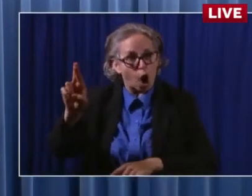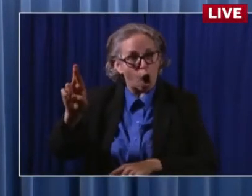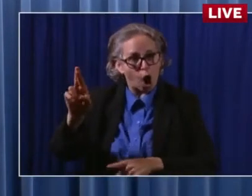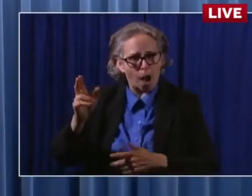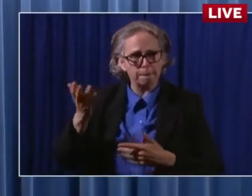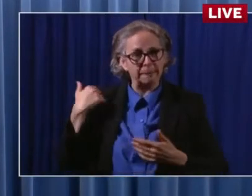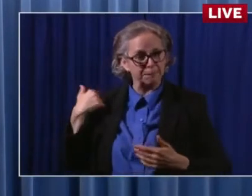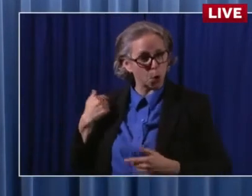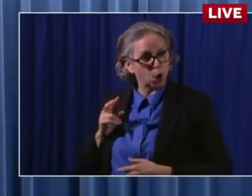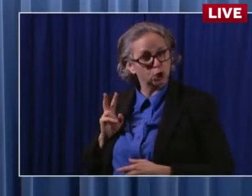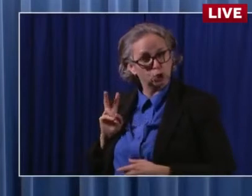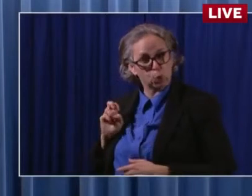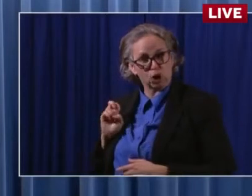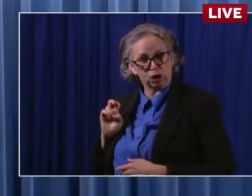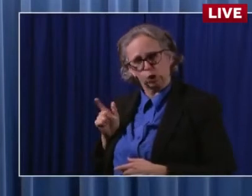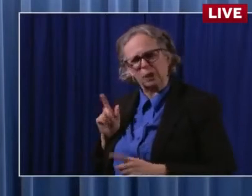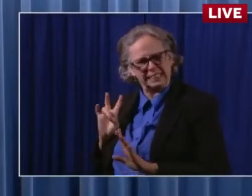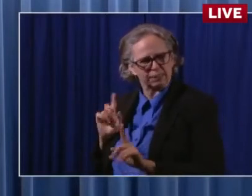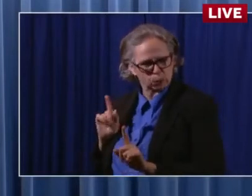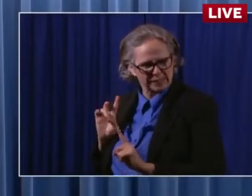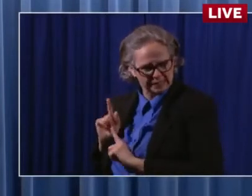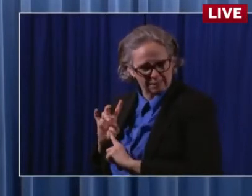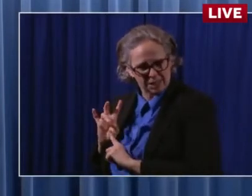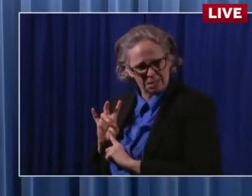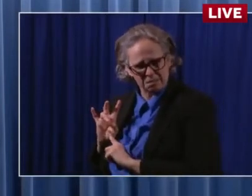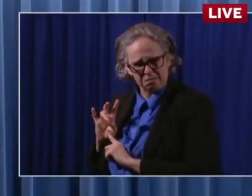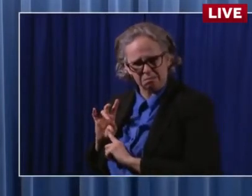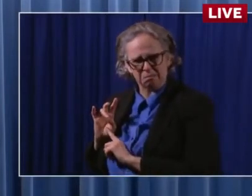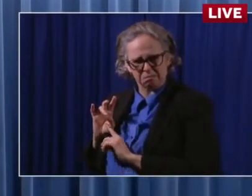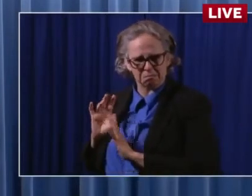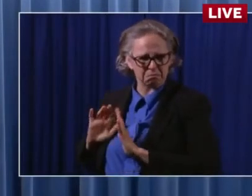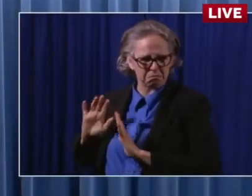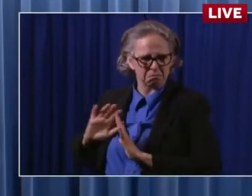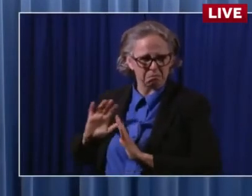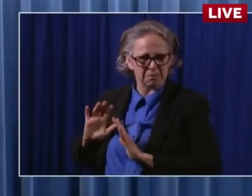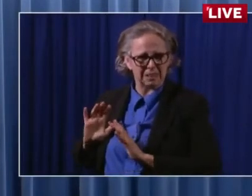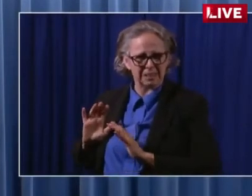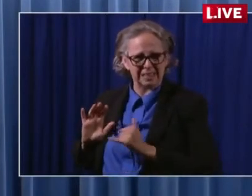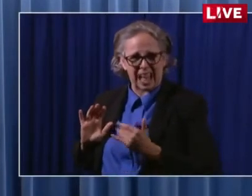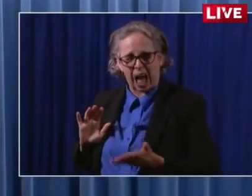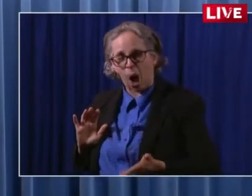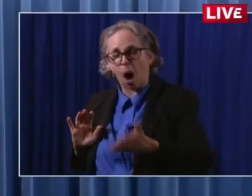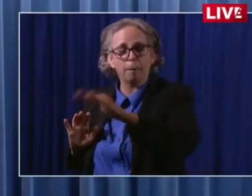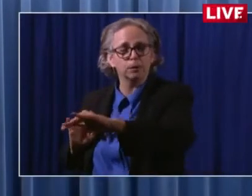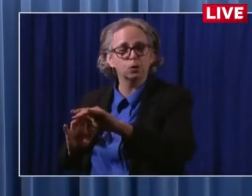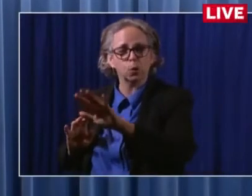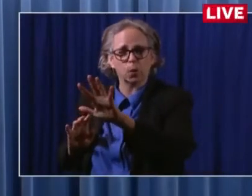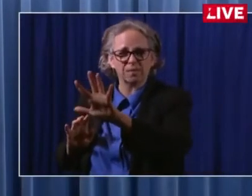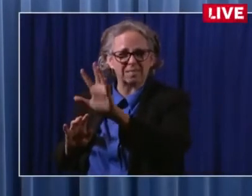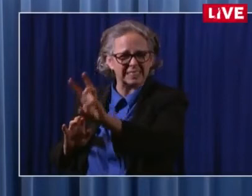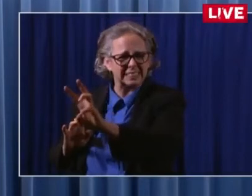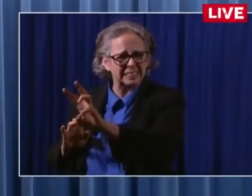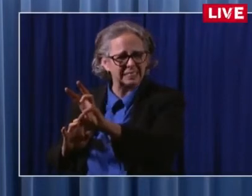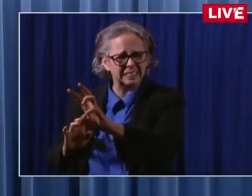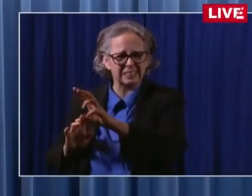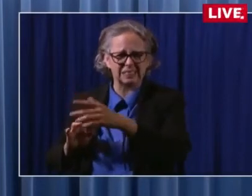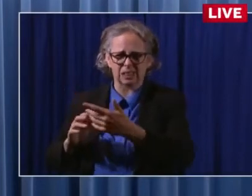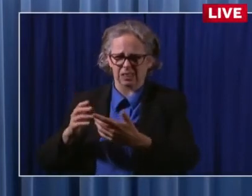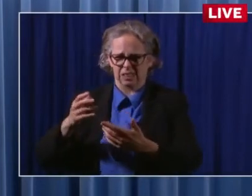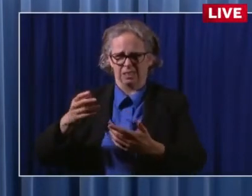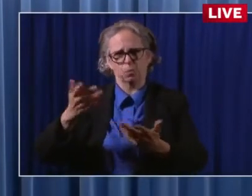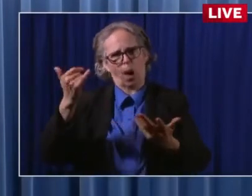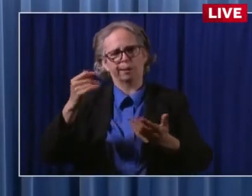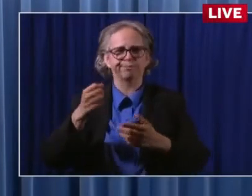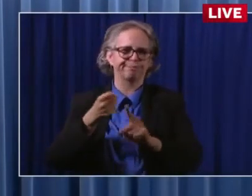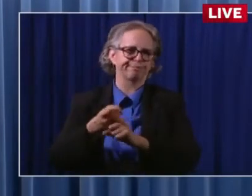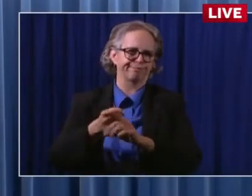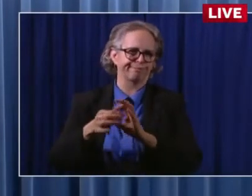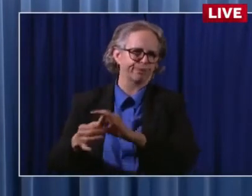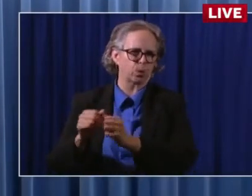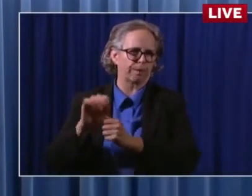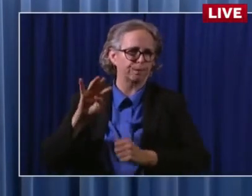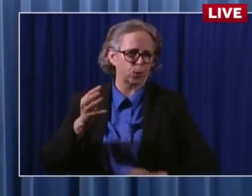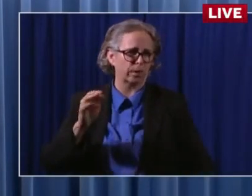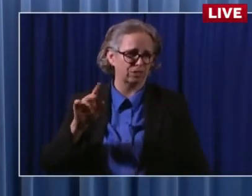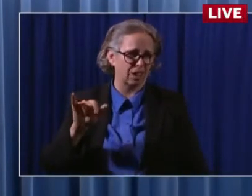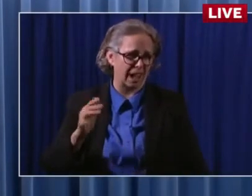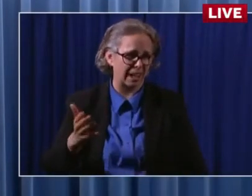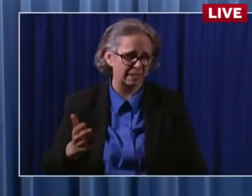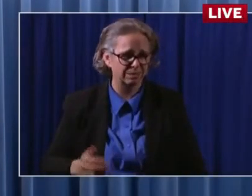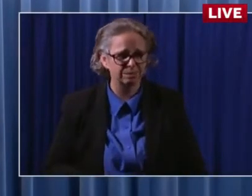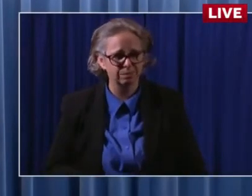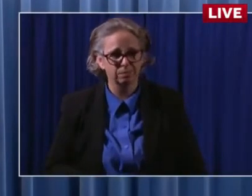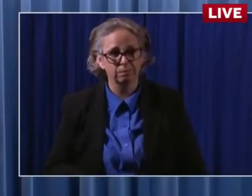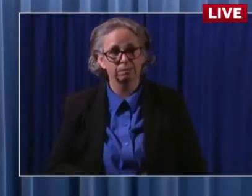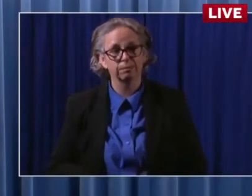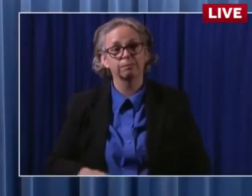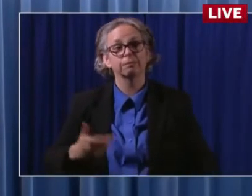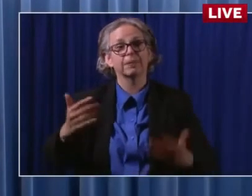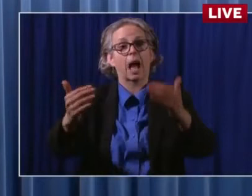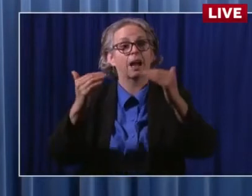MORE RESIDENTS ARE GOING TO THE EMERGENCY DEPARTMENT FOR COVID-LIKE SYMPTOMS, WITH AVERAGE DAILY NUMBERS GROWING FROM 27 VISITS ON JUNE 16 TO 56 VISITS ON JULY 4.